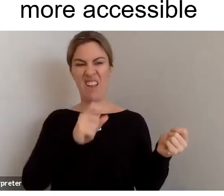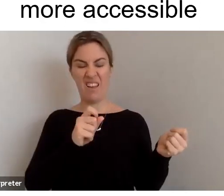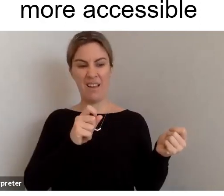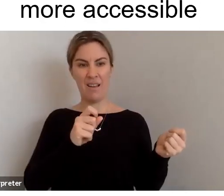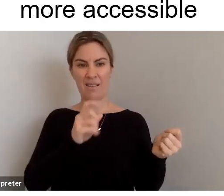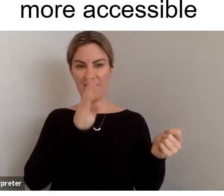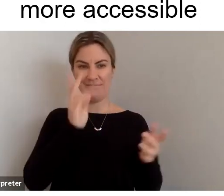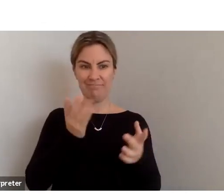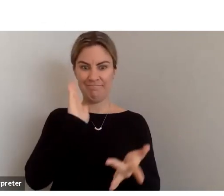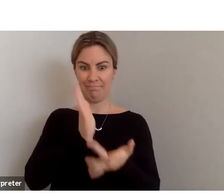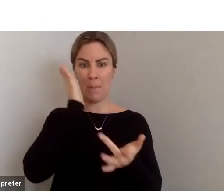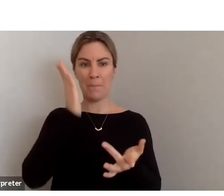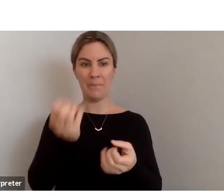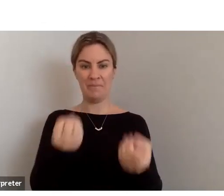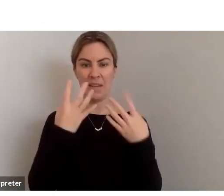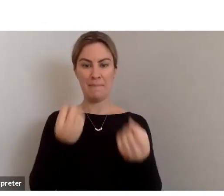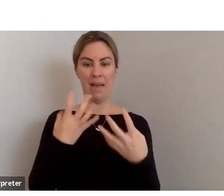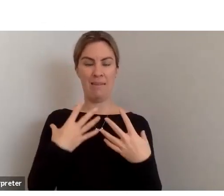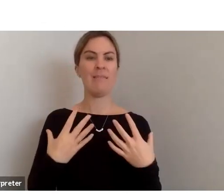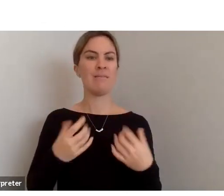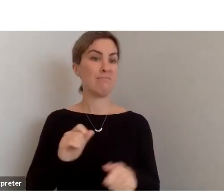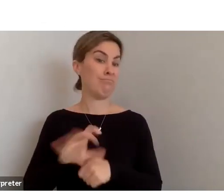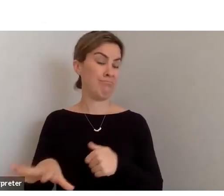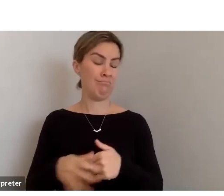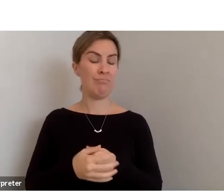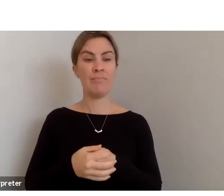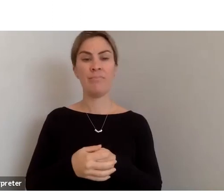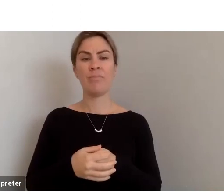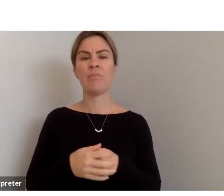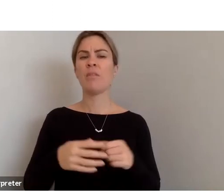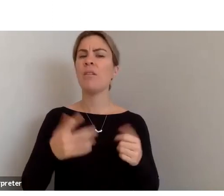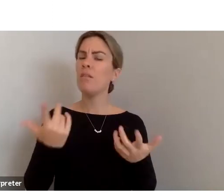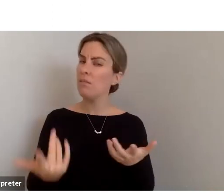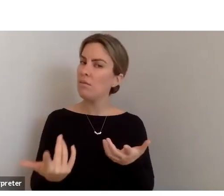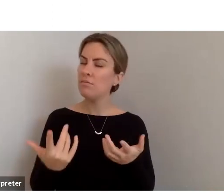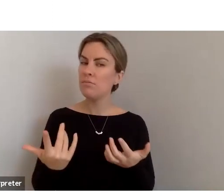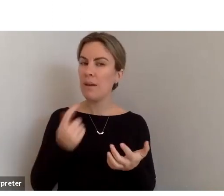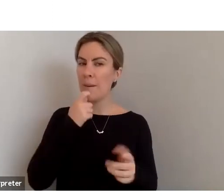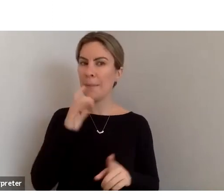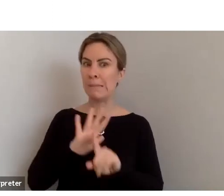It is something to think about. I wanted to drive the point home that being active in the community,